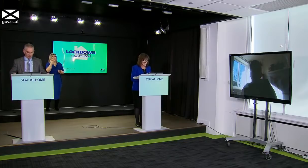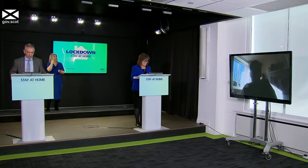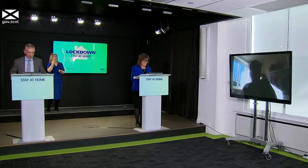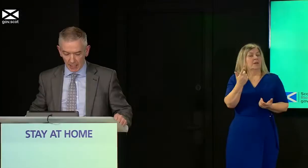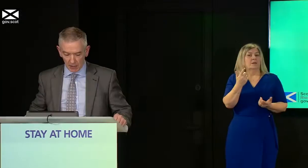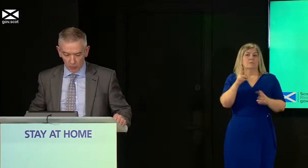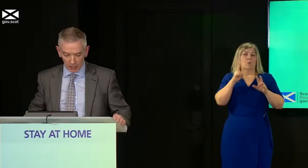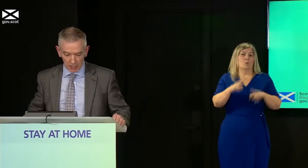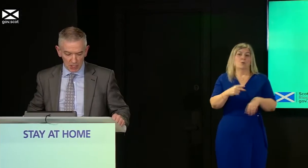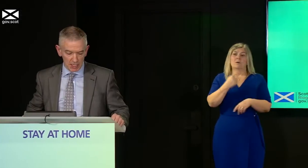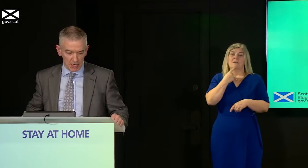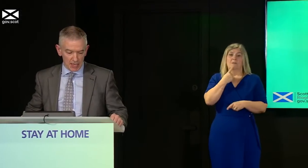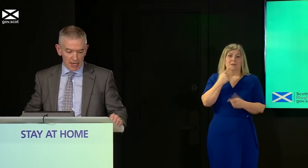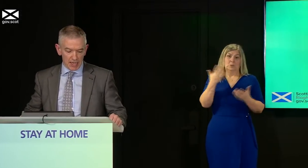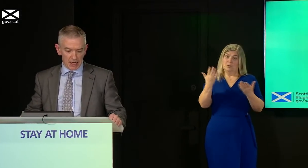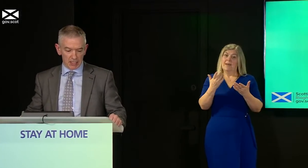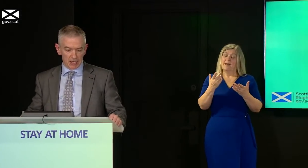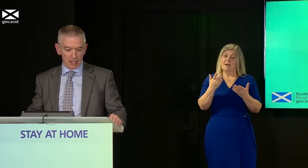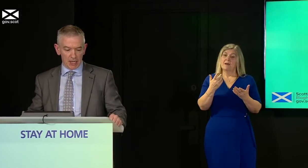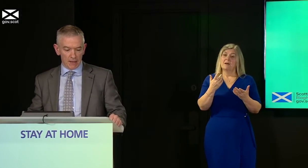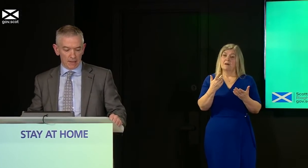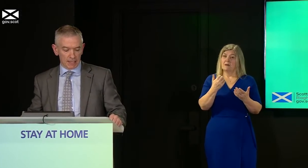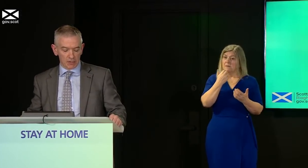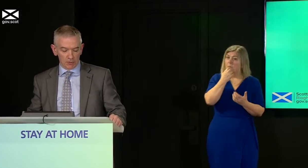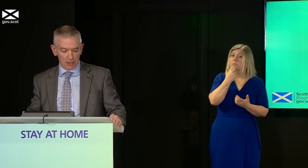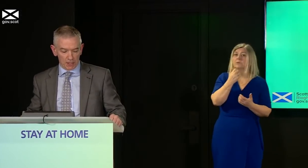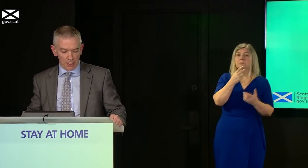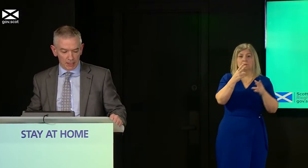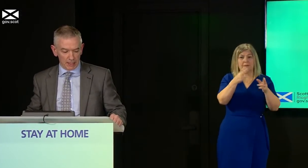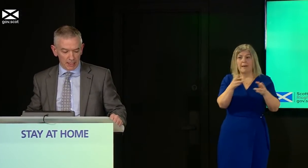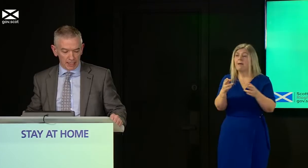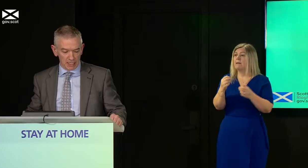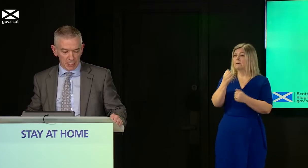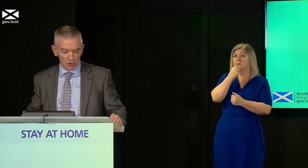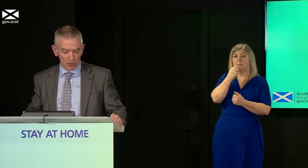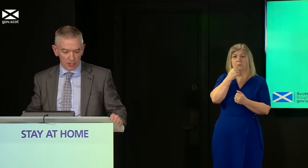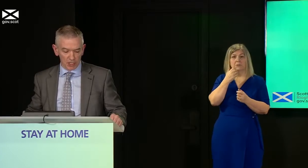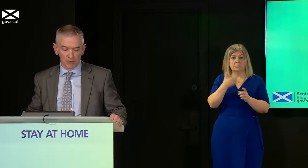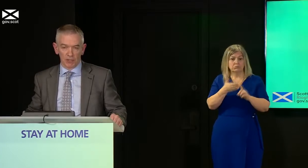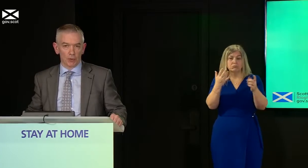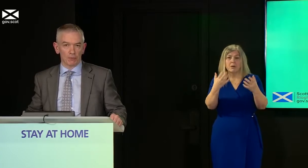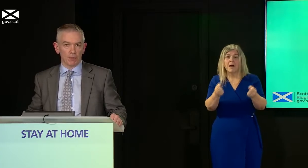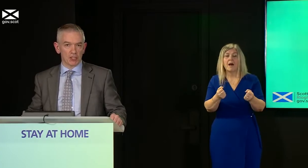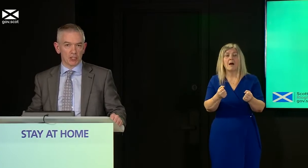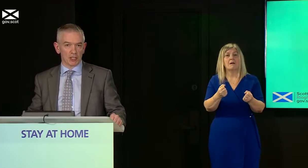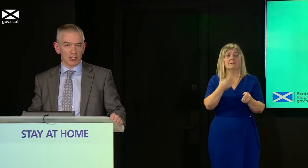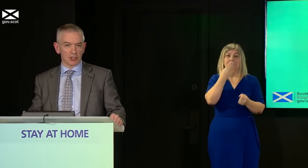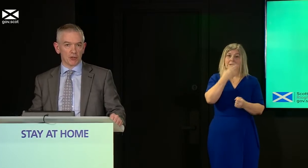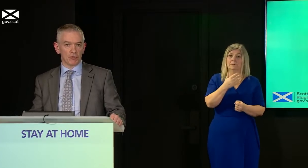from today what i can see is uh it tells me that in in icu there are 71 patients and that's down